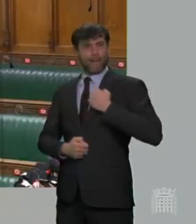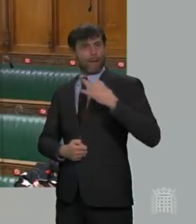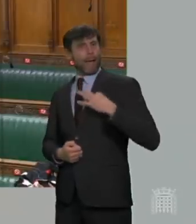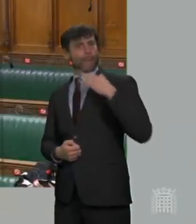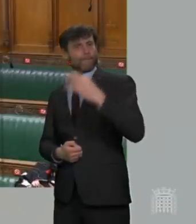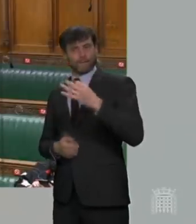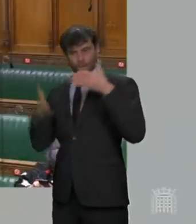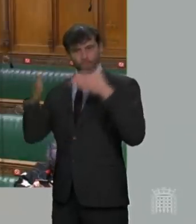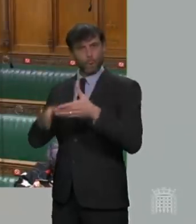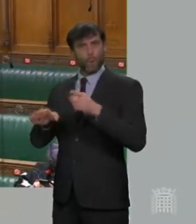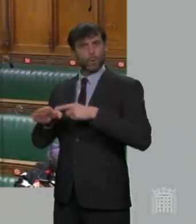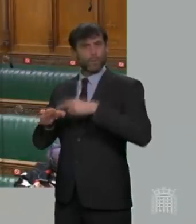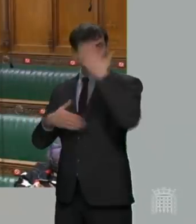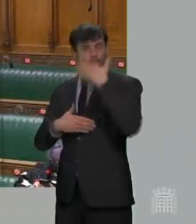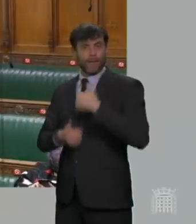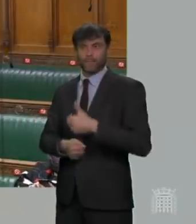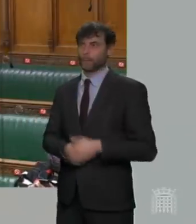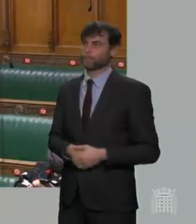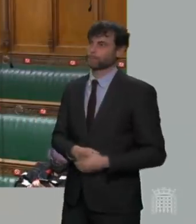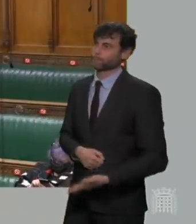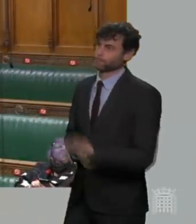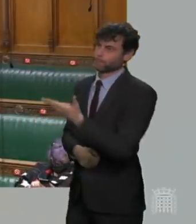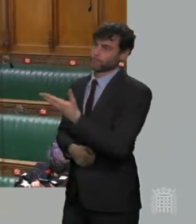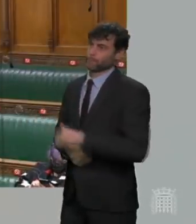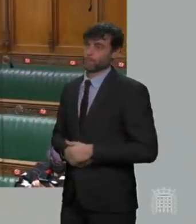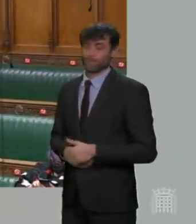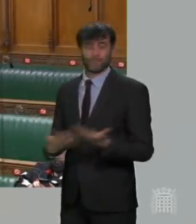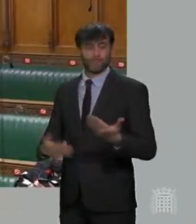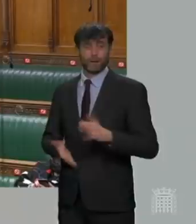This Government are failing young people. Before the pandemic, apprenticeship starts were down by